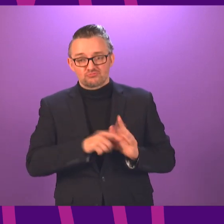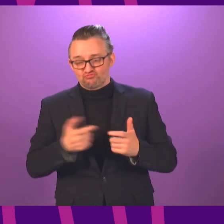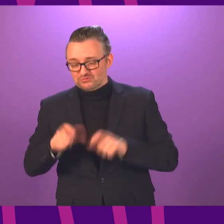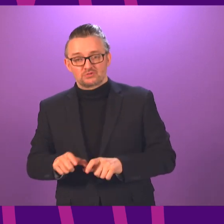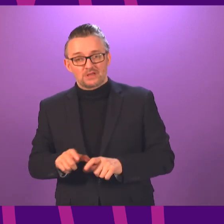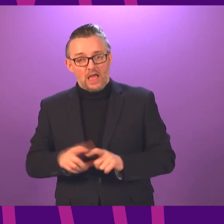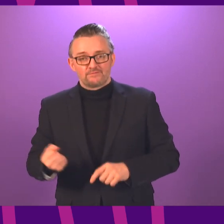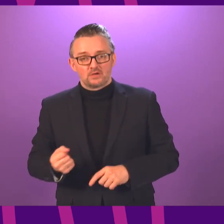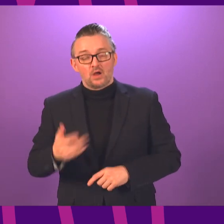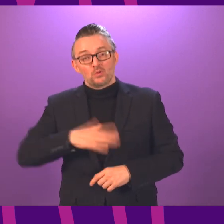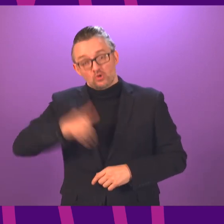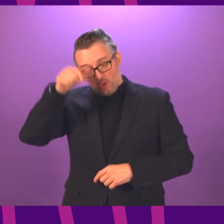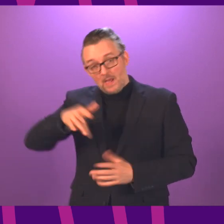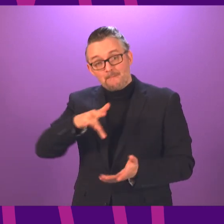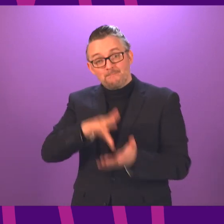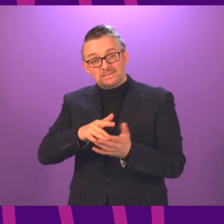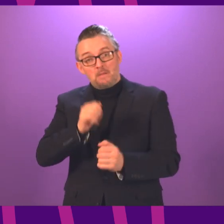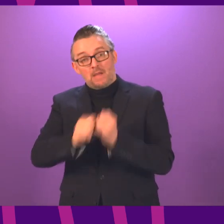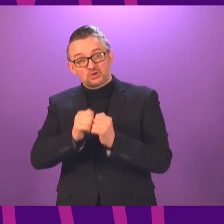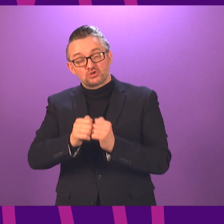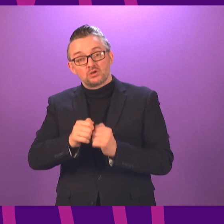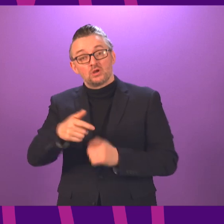confirm that, in mid-March, she will use all the data and evidence that she has at her